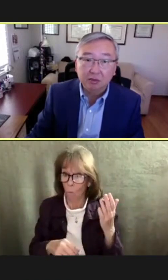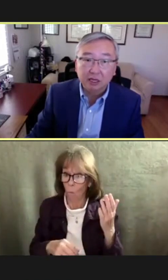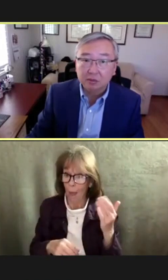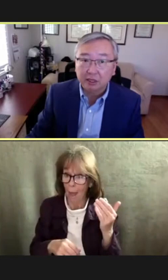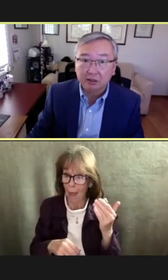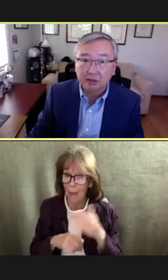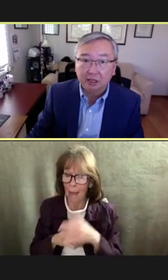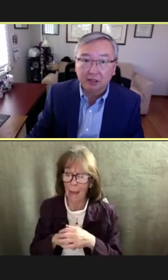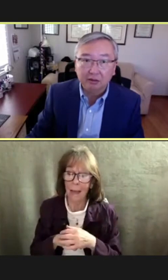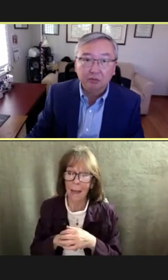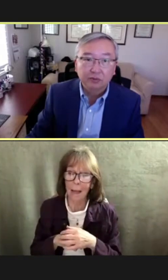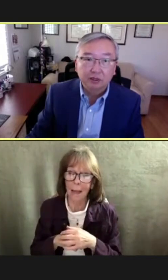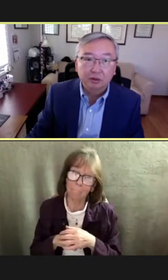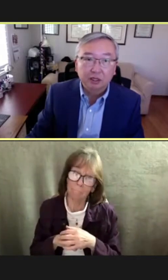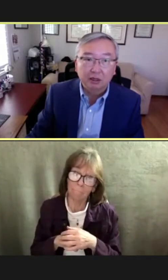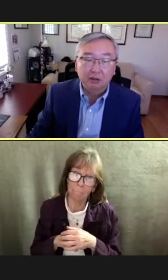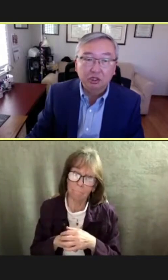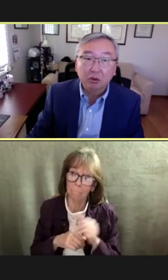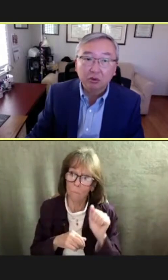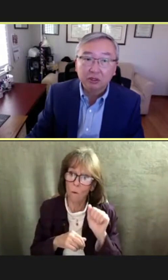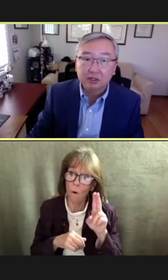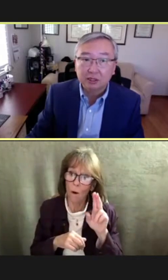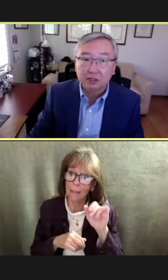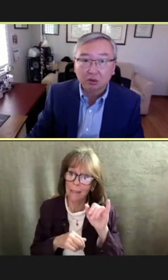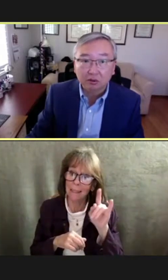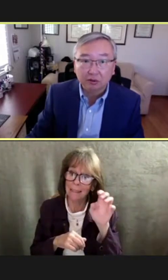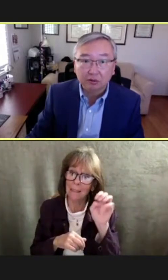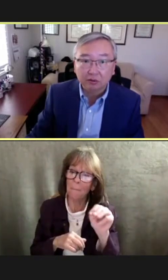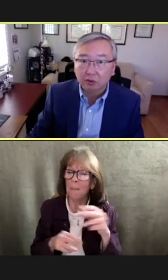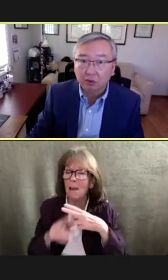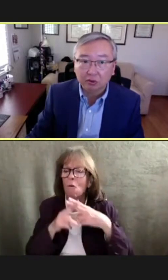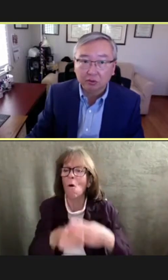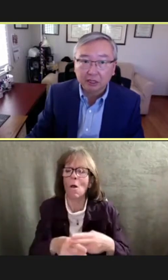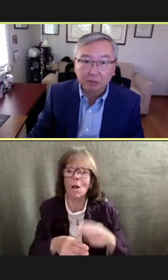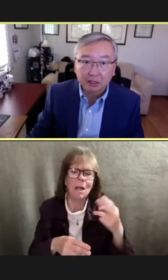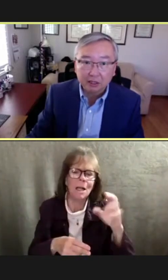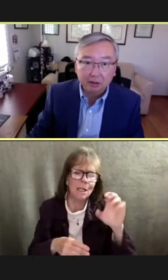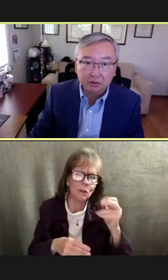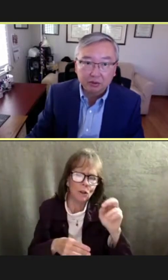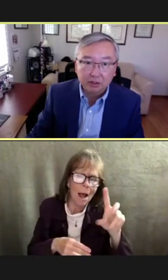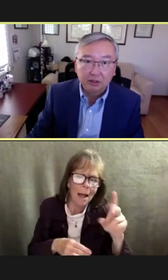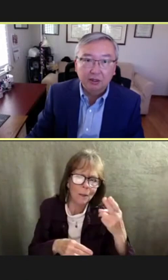been a childhood disorder for many, many years.